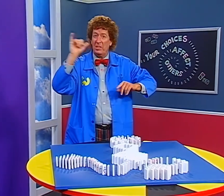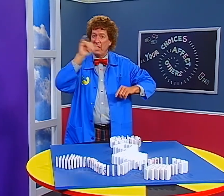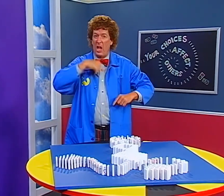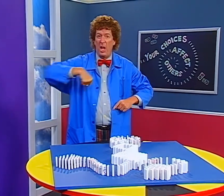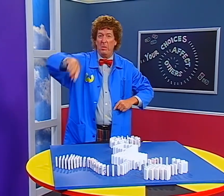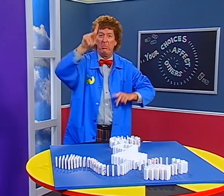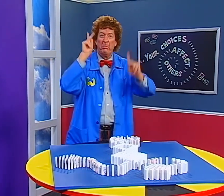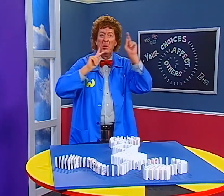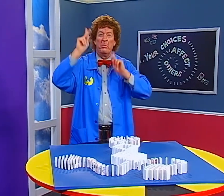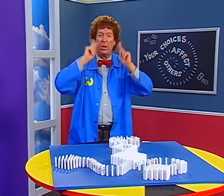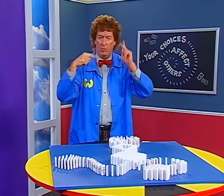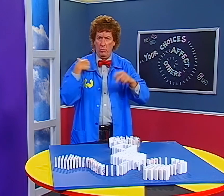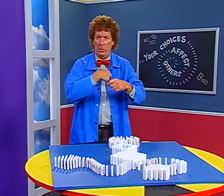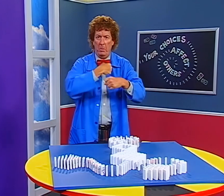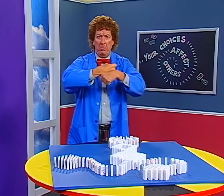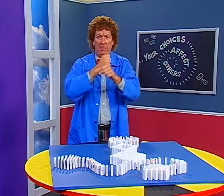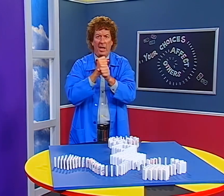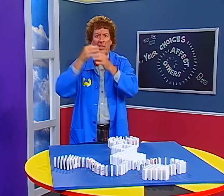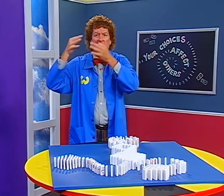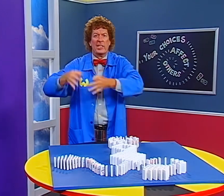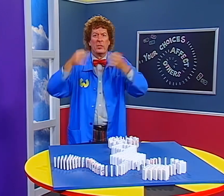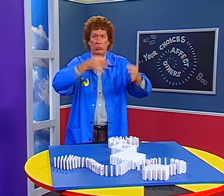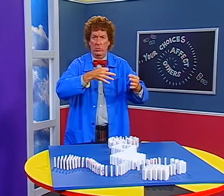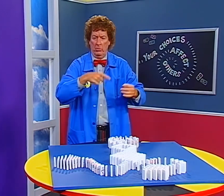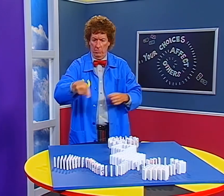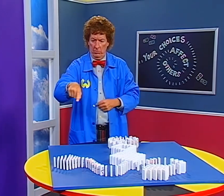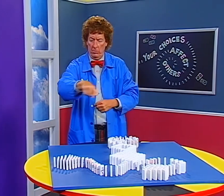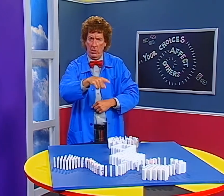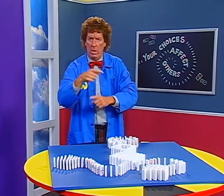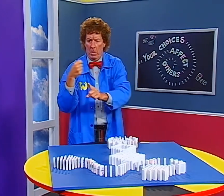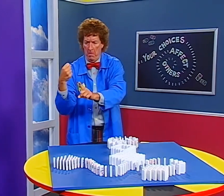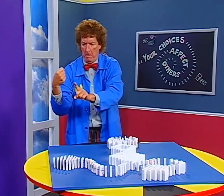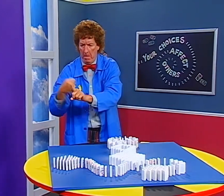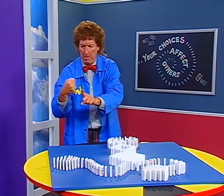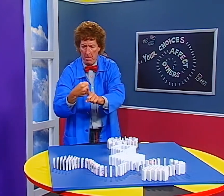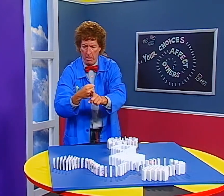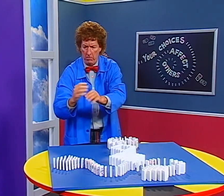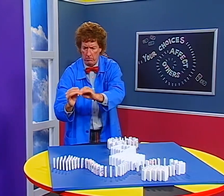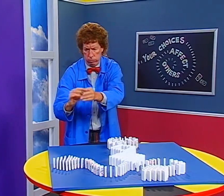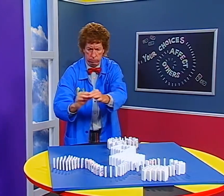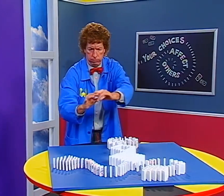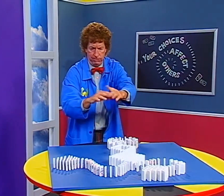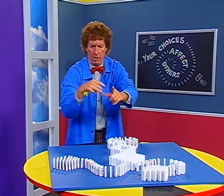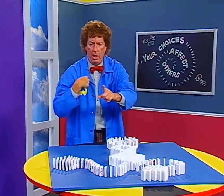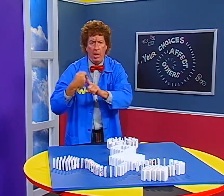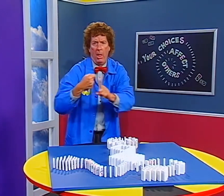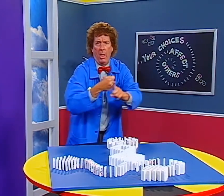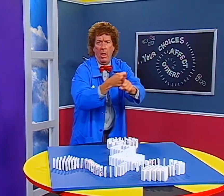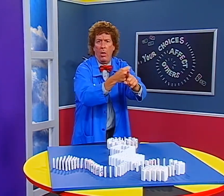I REALIZE THIS IS SIMILAR TO HOW PEOPLE MAKE DECISIONS. WHEN YOU KNOCK DOWN THE FIRST, IT HITS THE NEXT